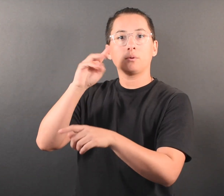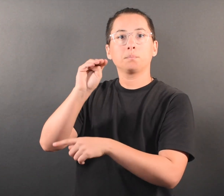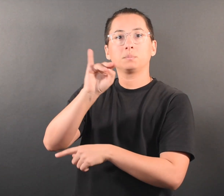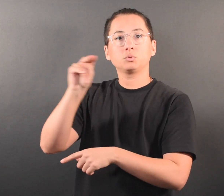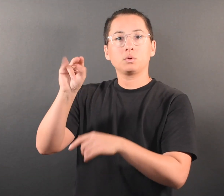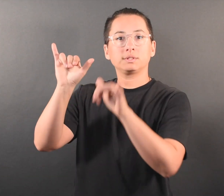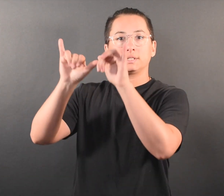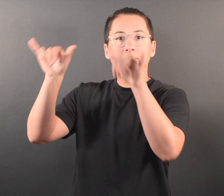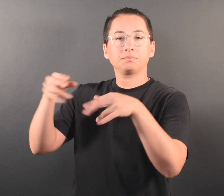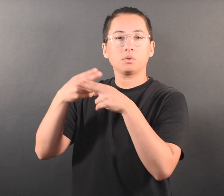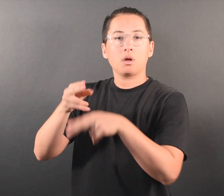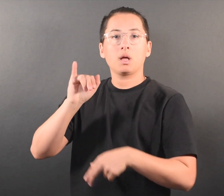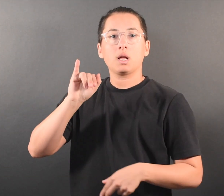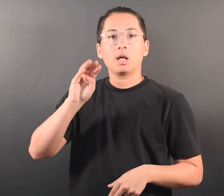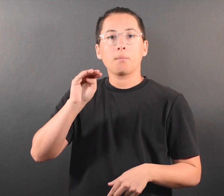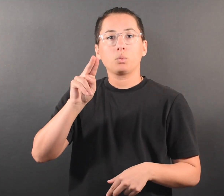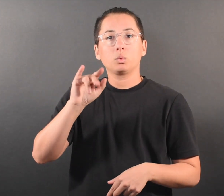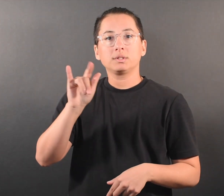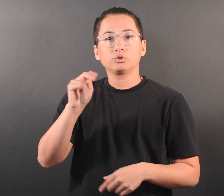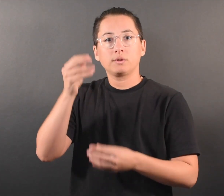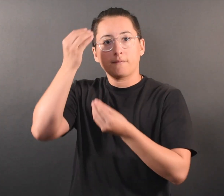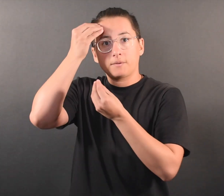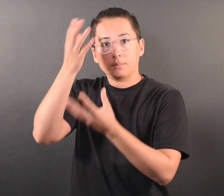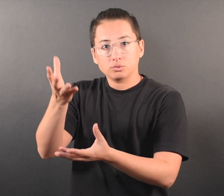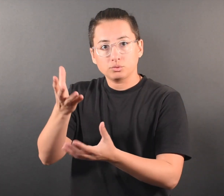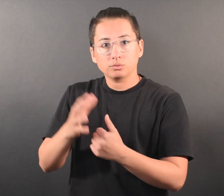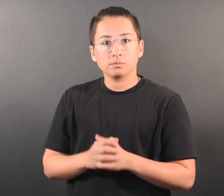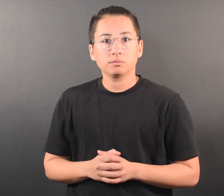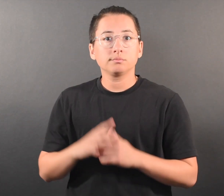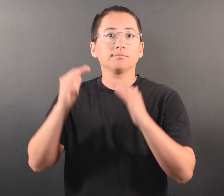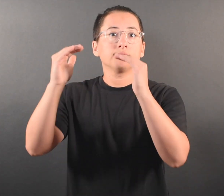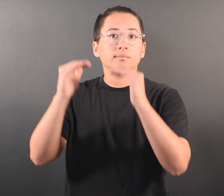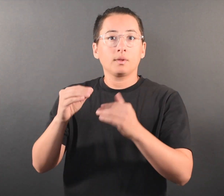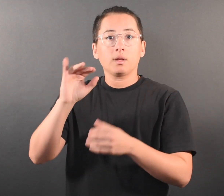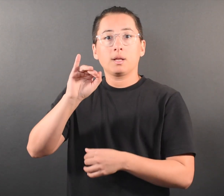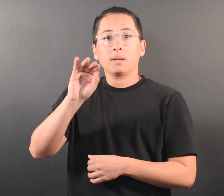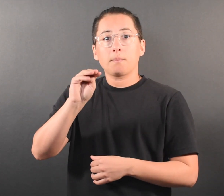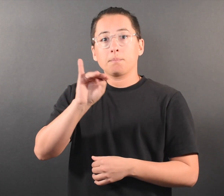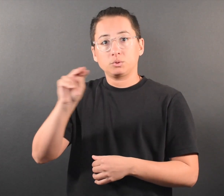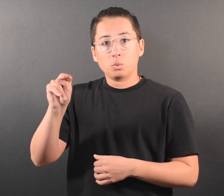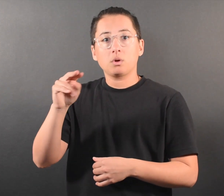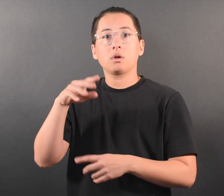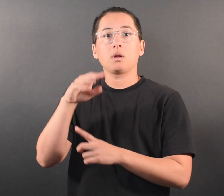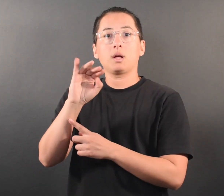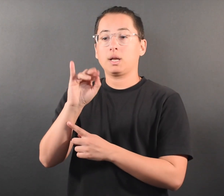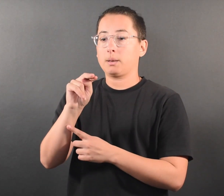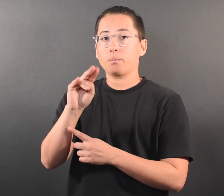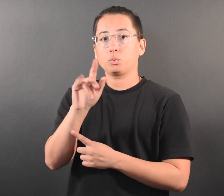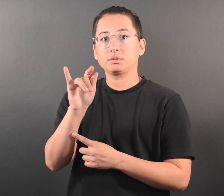Minnesota's immunization information system, the Minnesota Immunization Information Connection